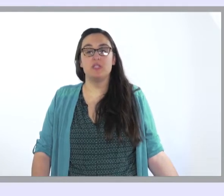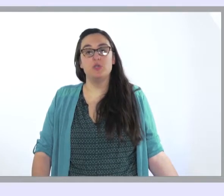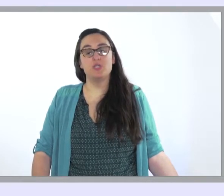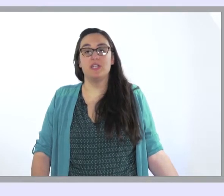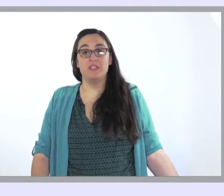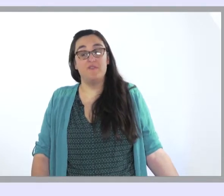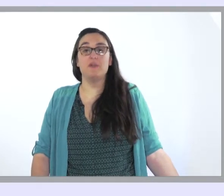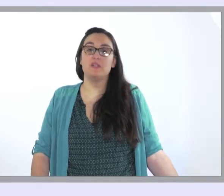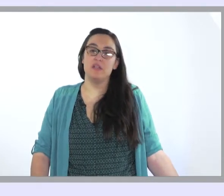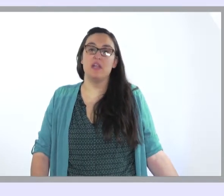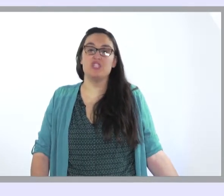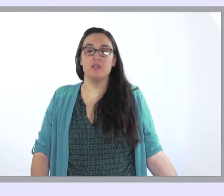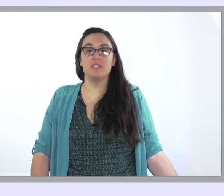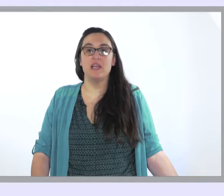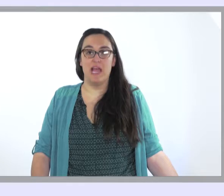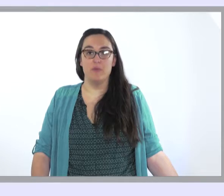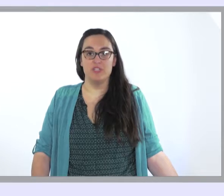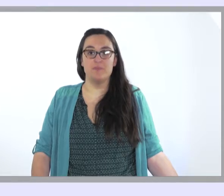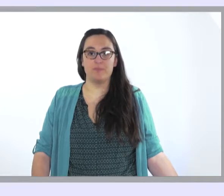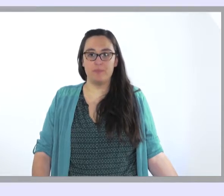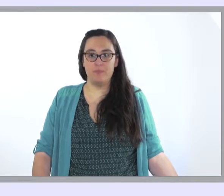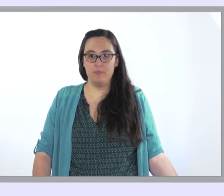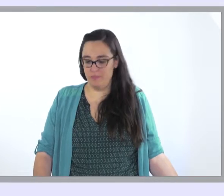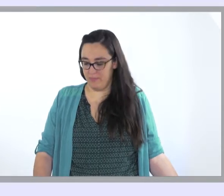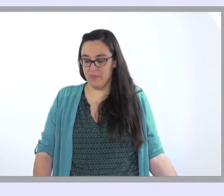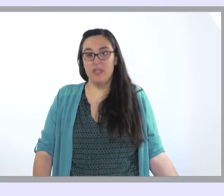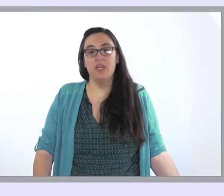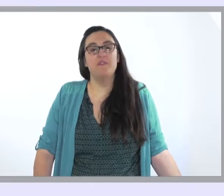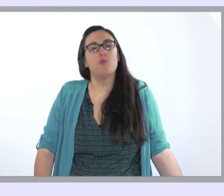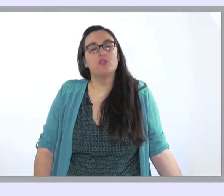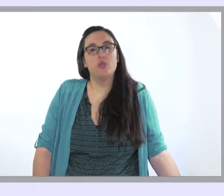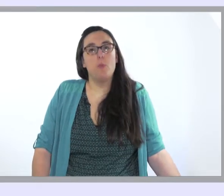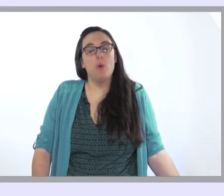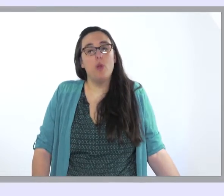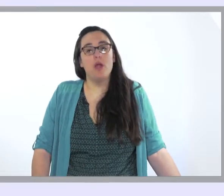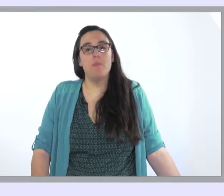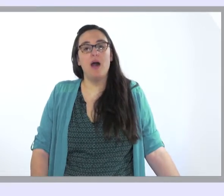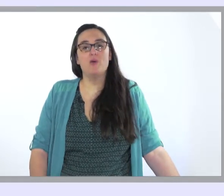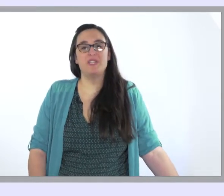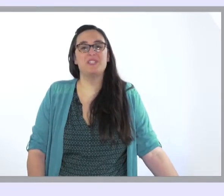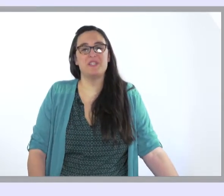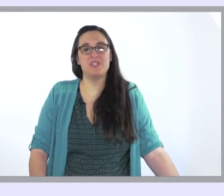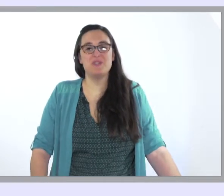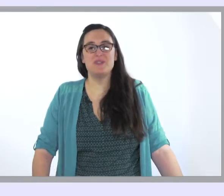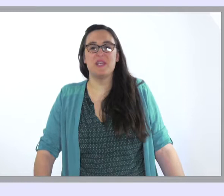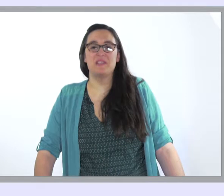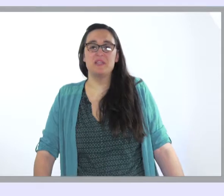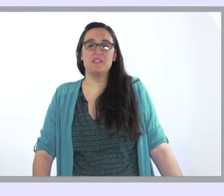that use a different national sign language. If you want to know more about this